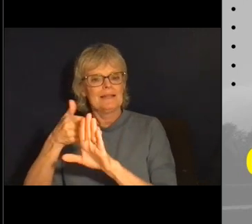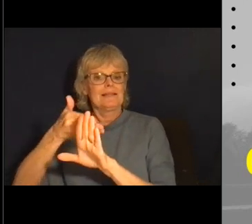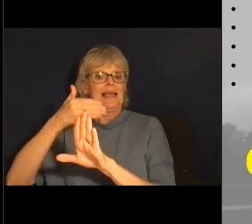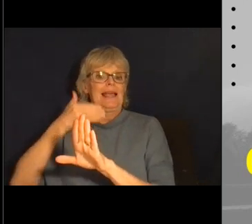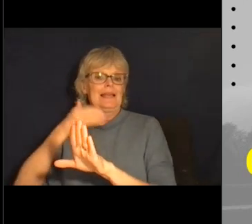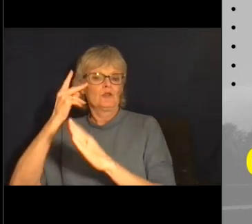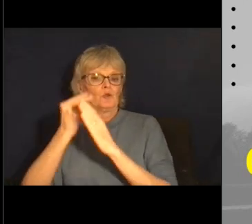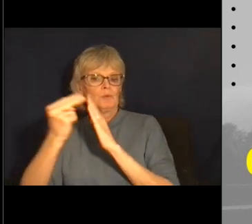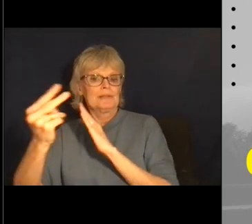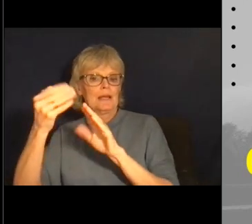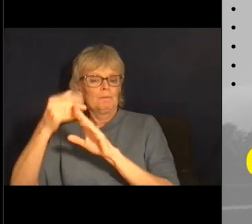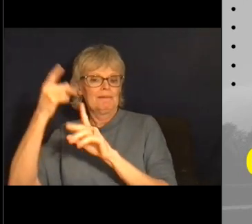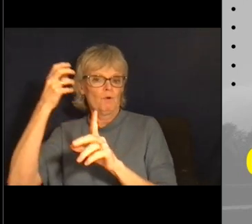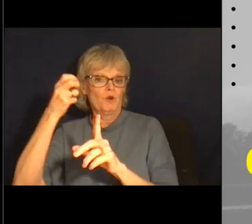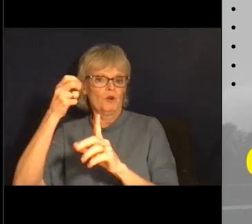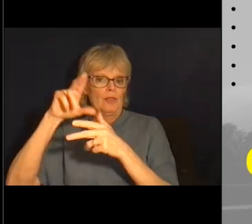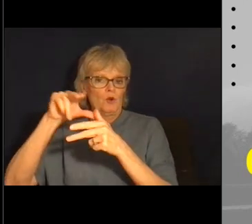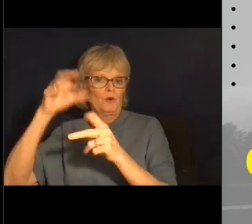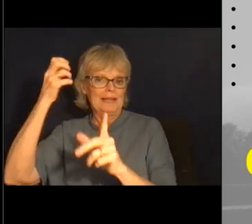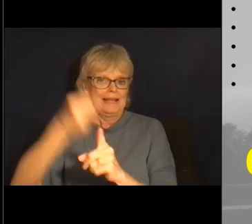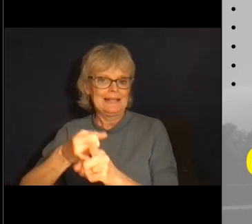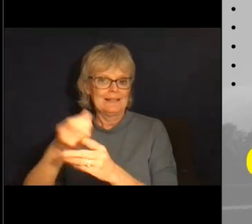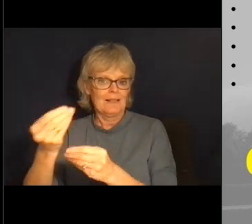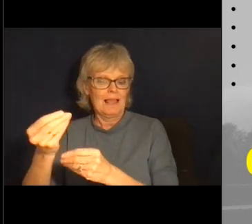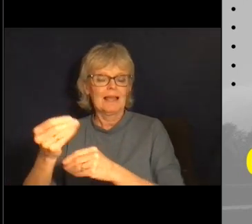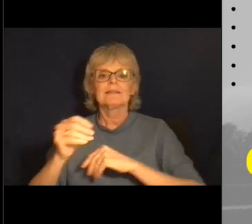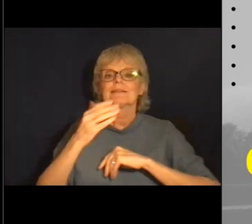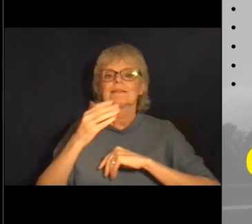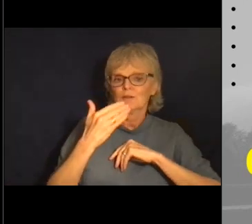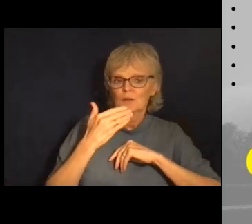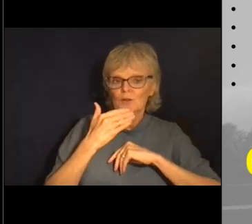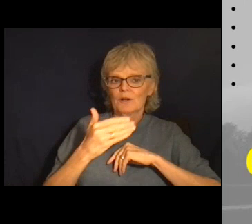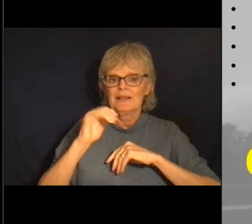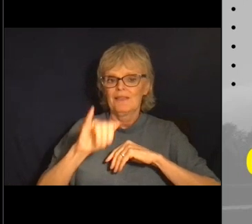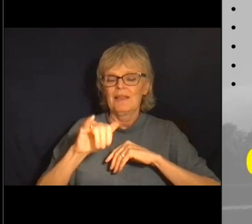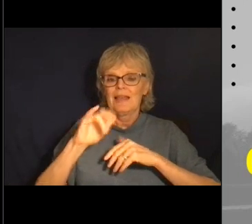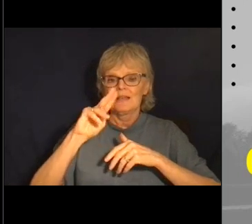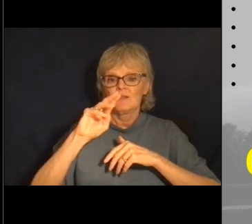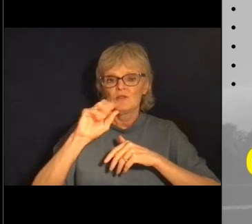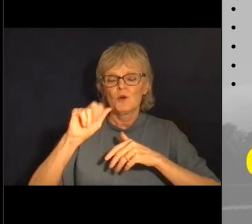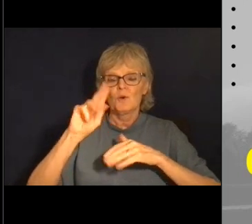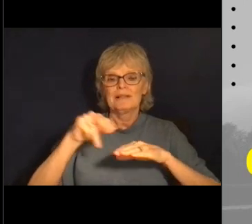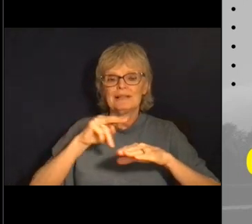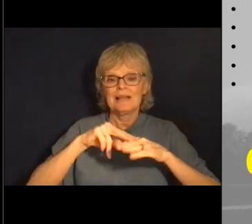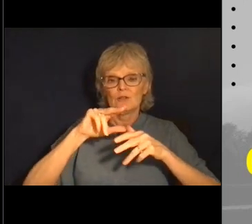So that is a really good question. And this is what NOAA's National Hurricane Center does and they do so well.